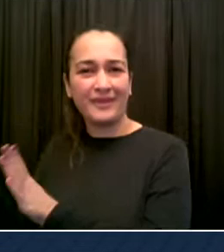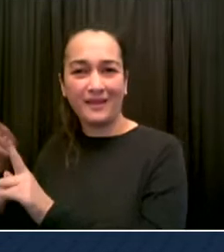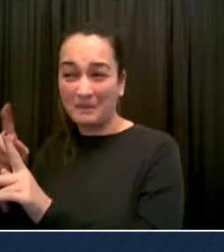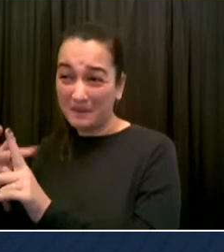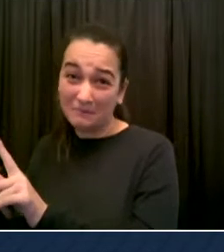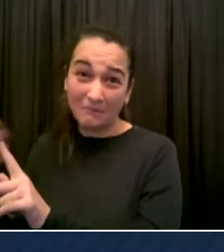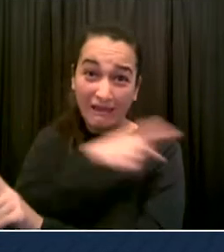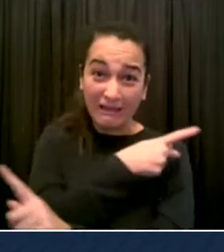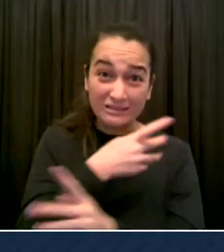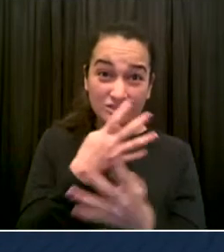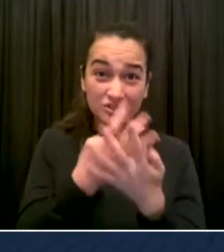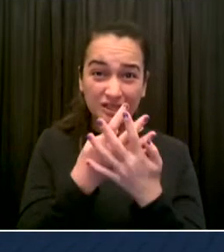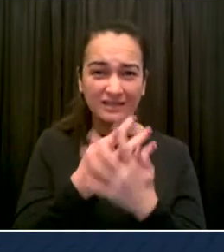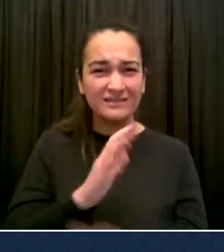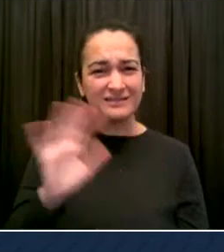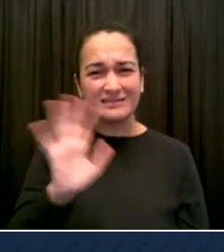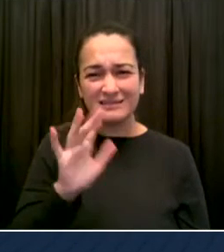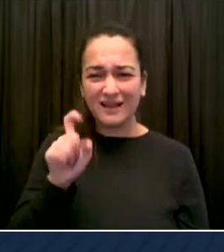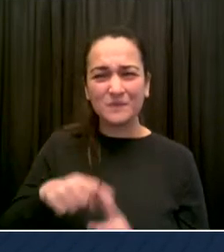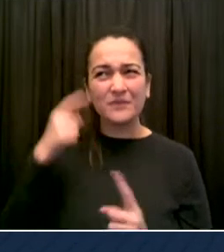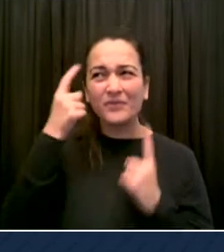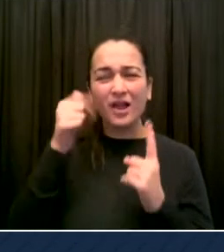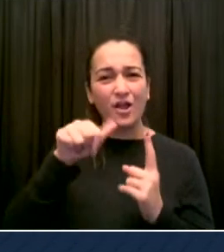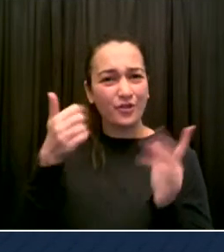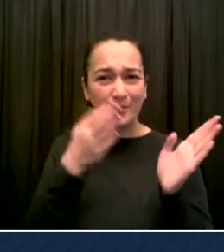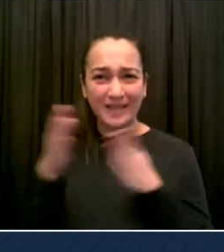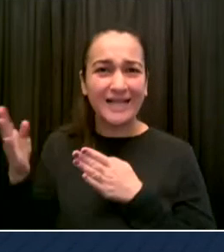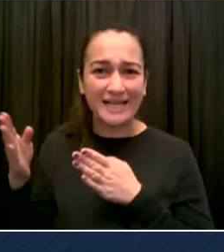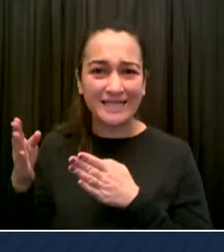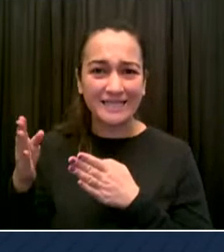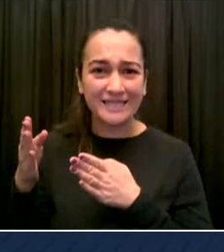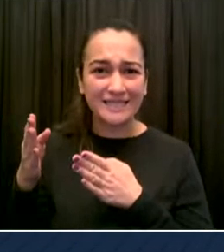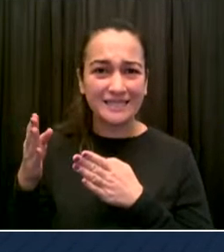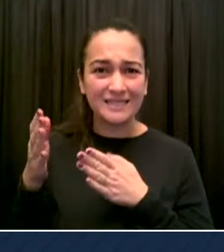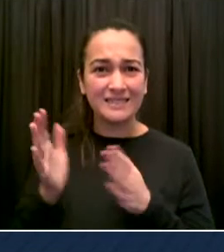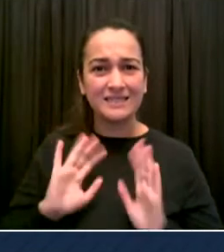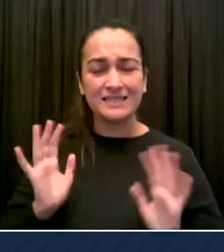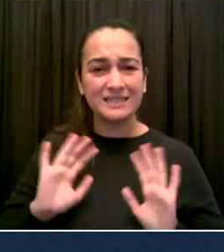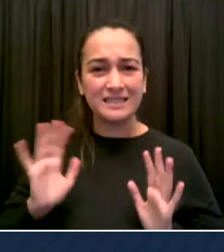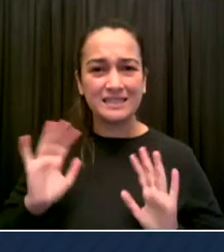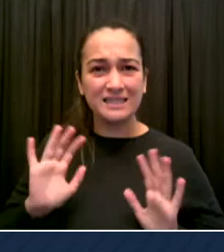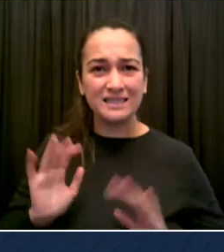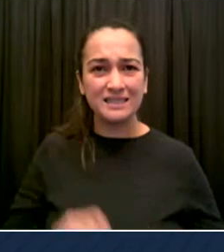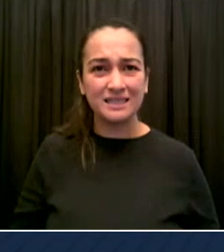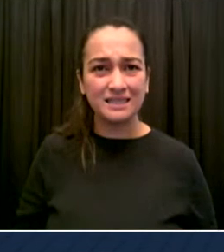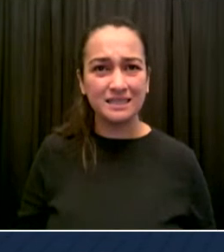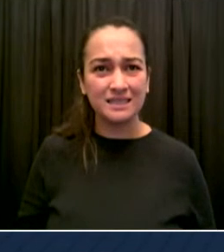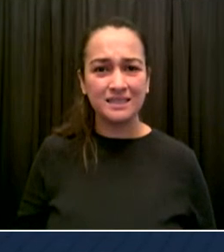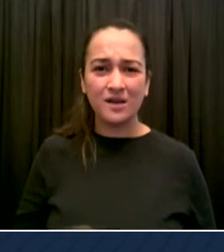TECHNICAL VIOLATIONS, THAT IS